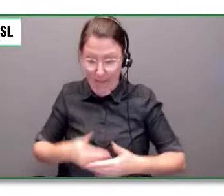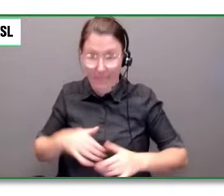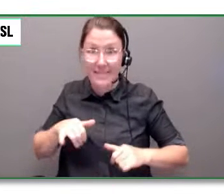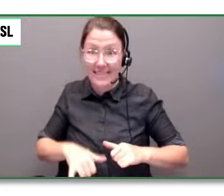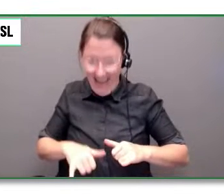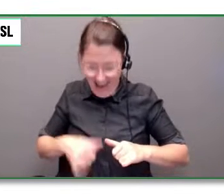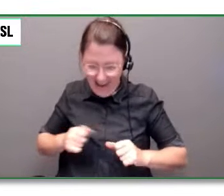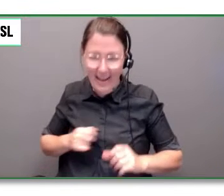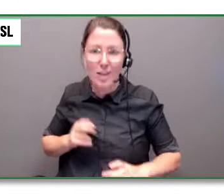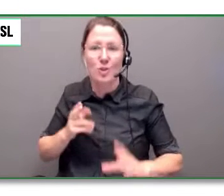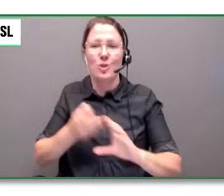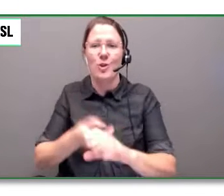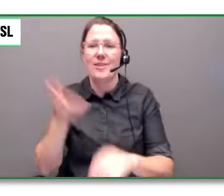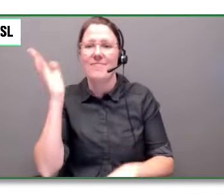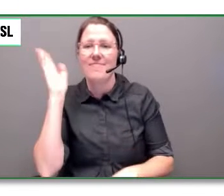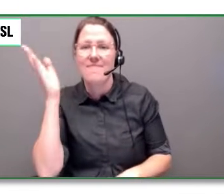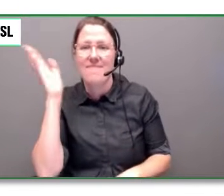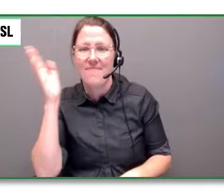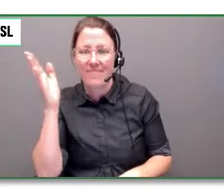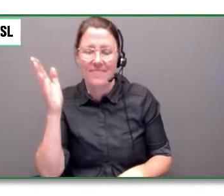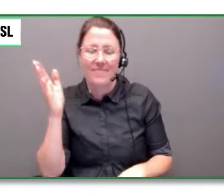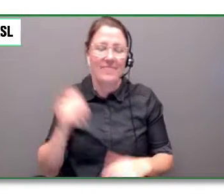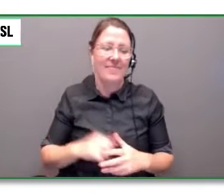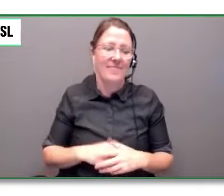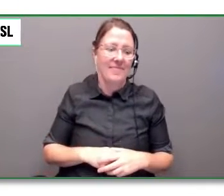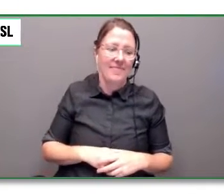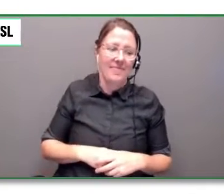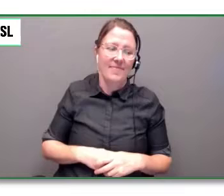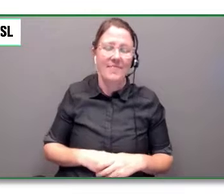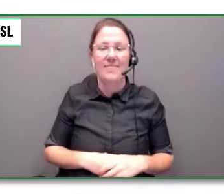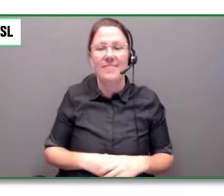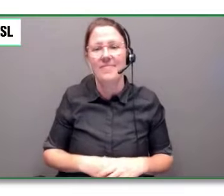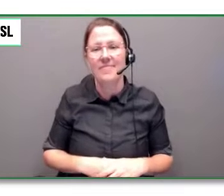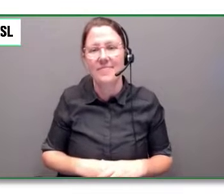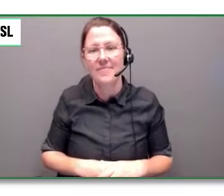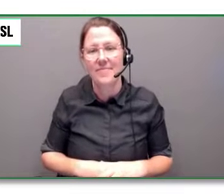Um I would like to present to you some of the work that I've done in classrooms